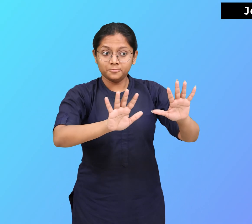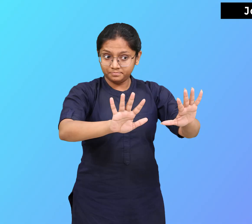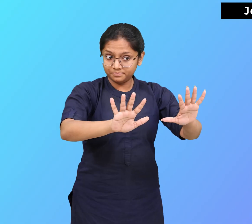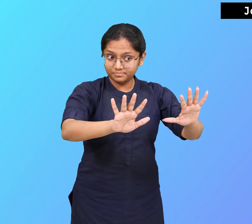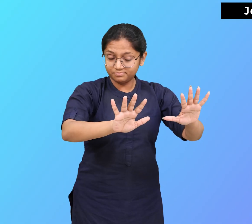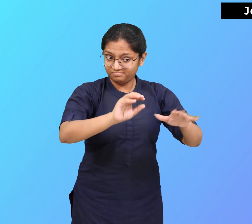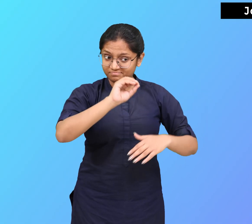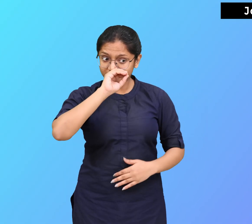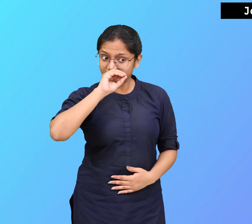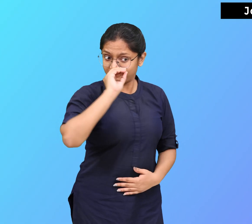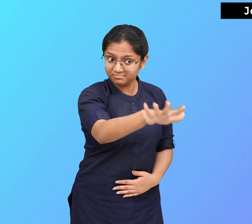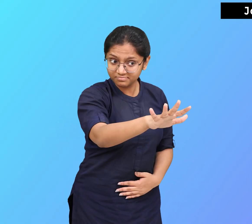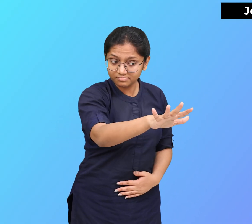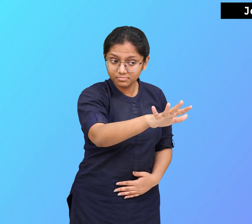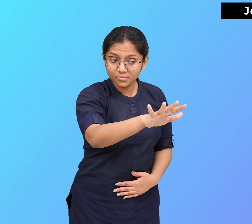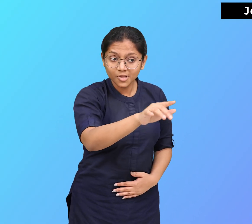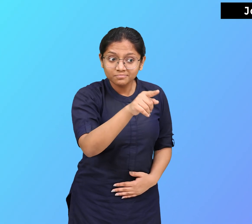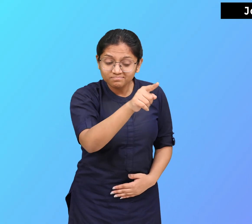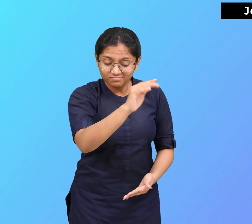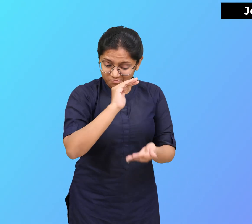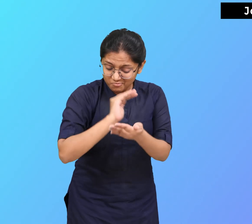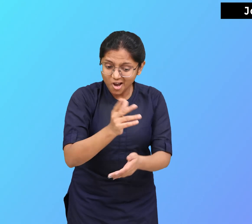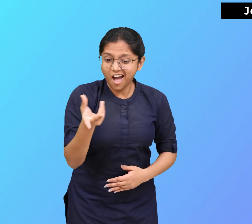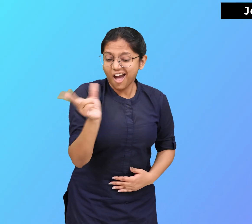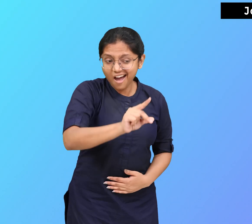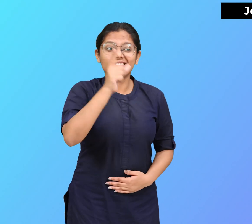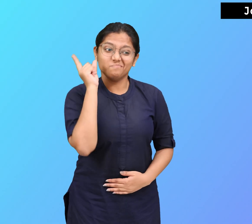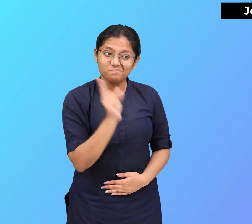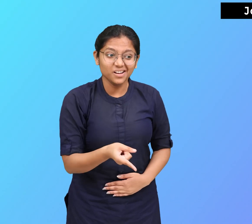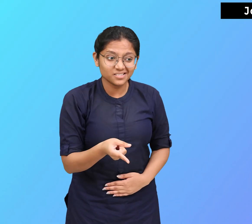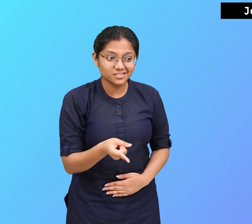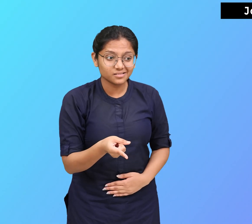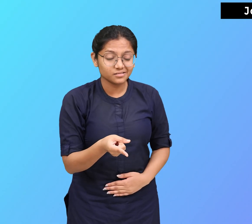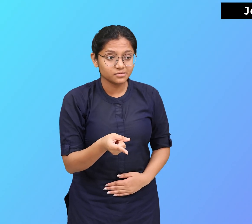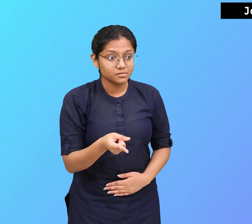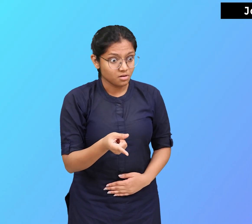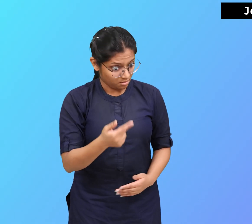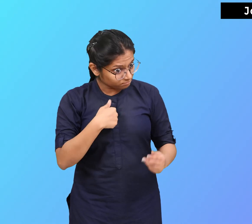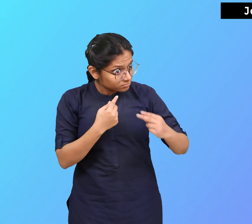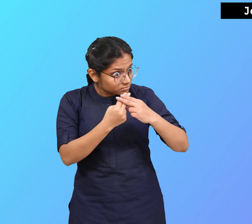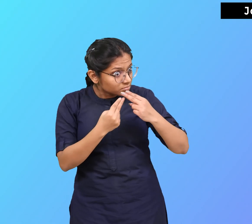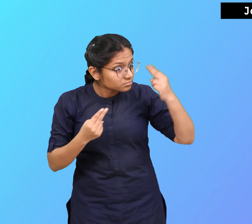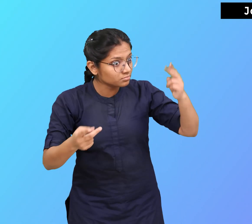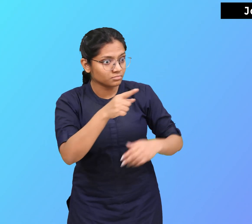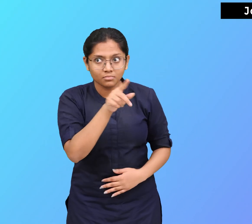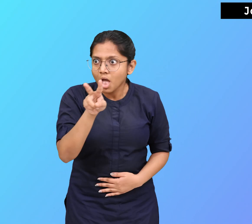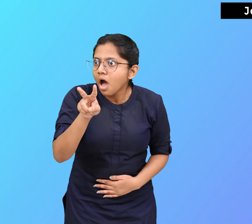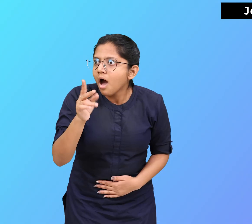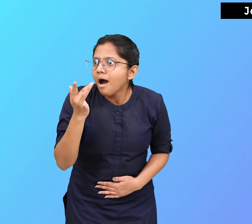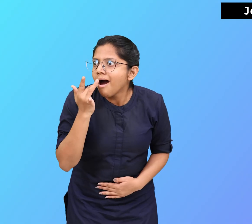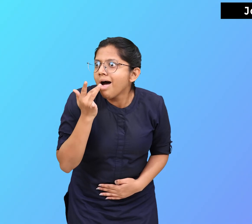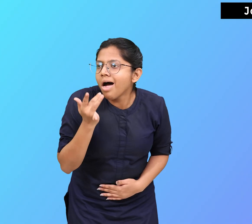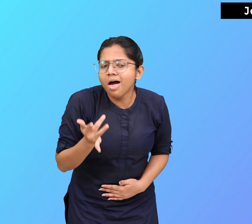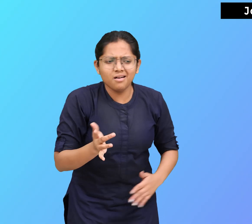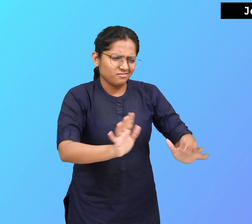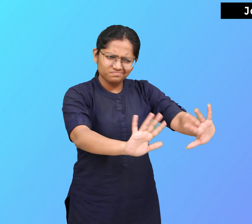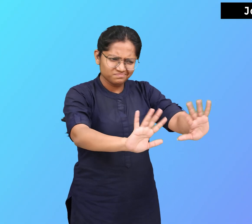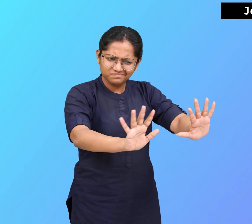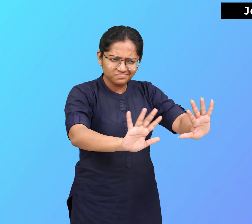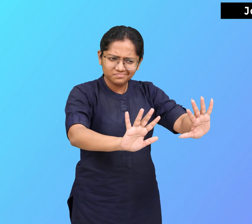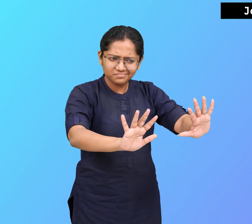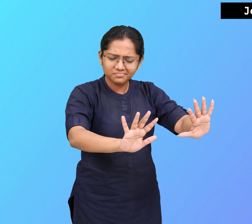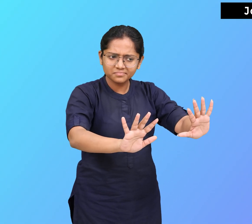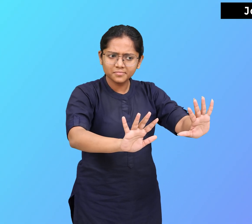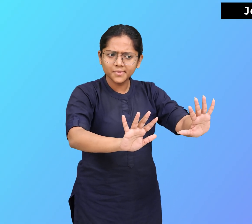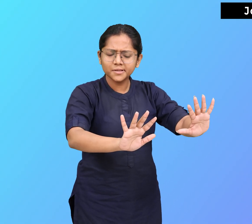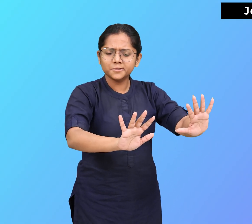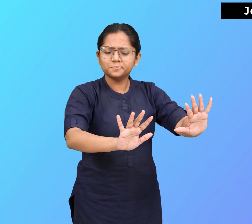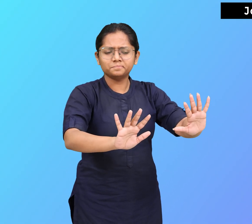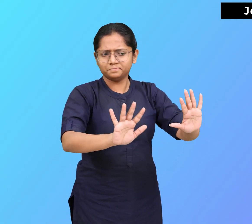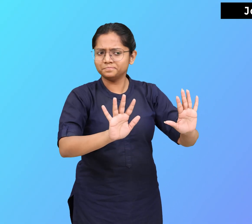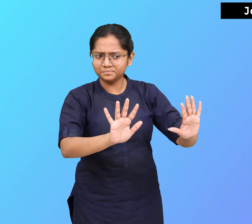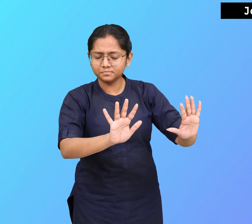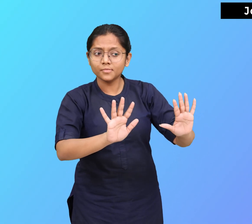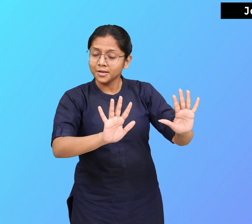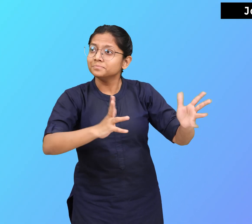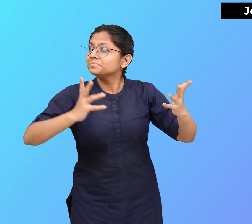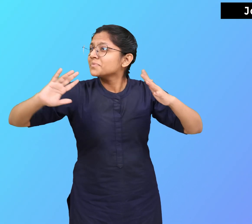Don’t be surprised that I told you, ‘You must be born again.’